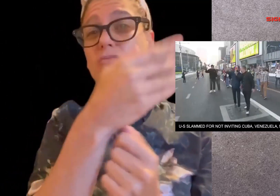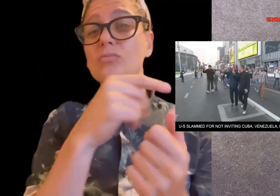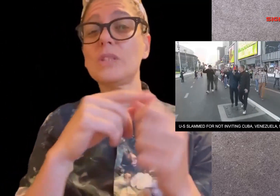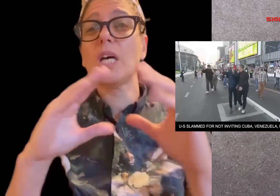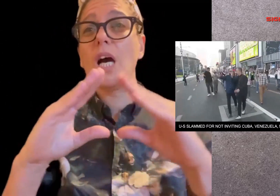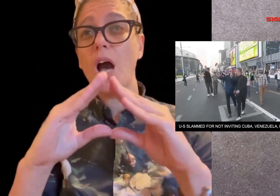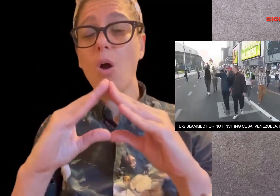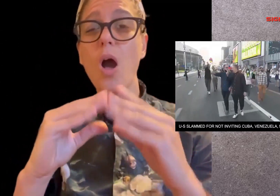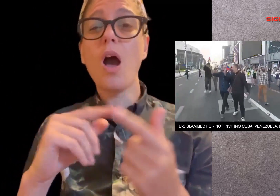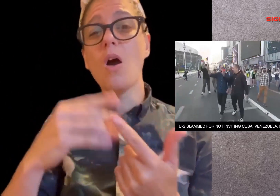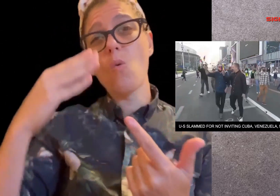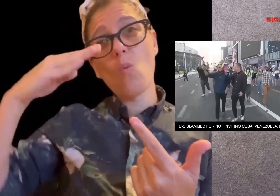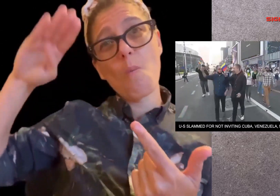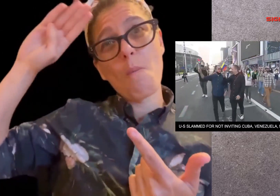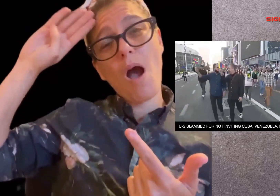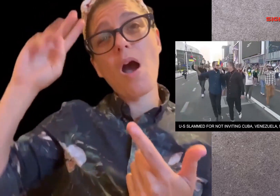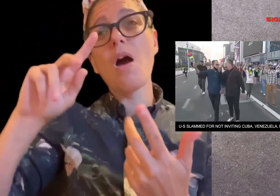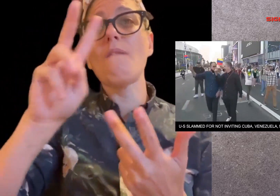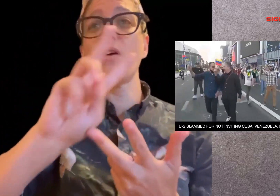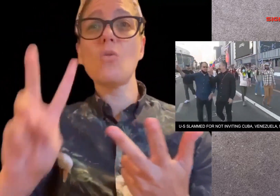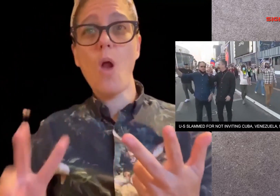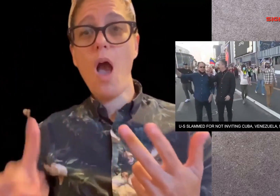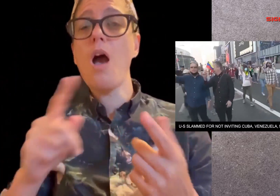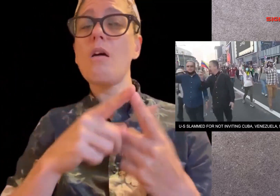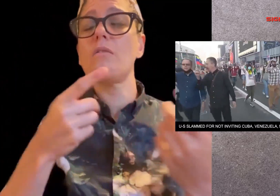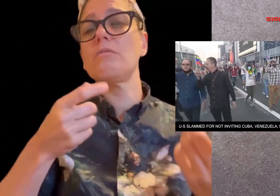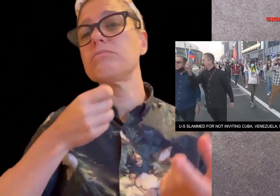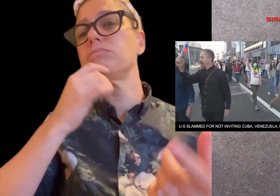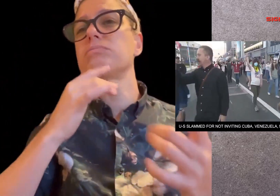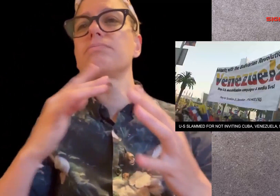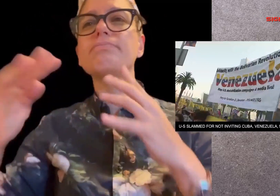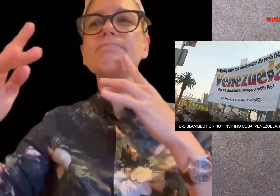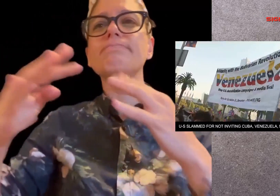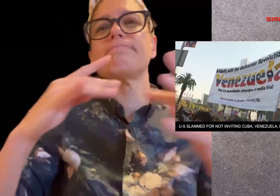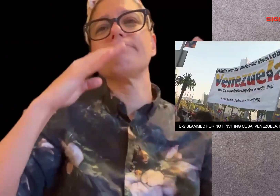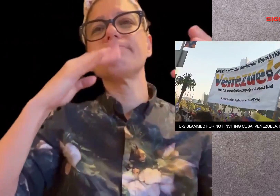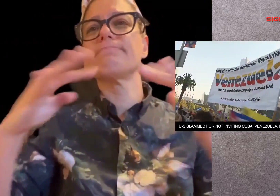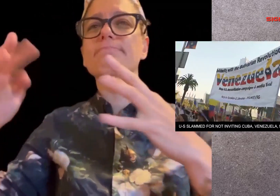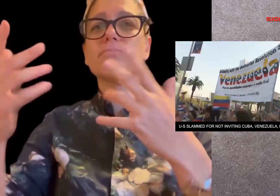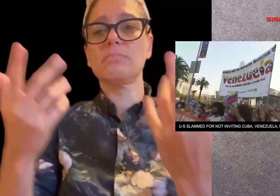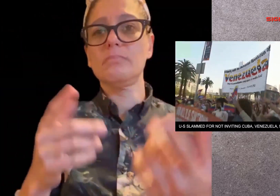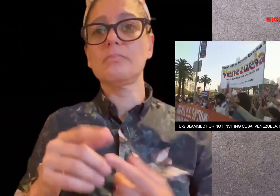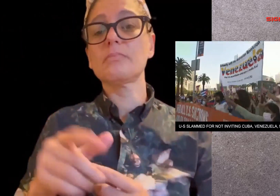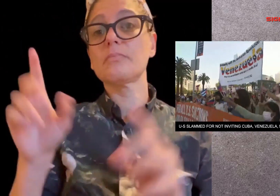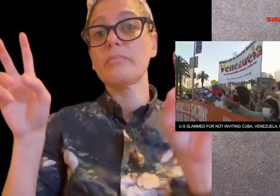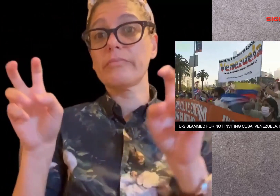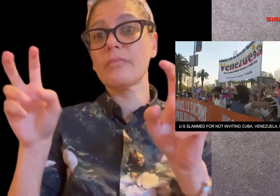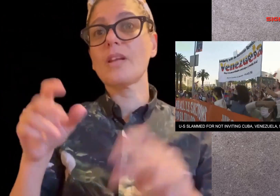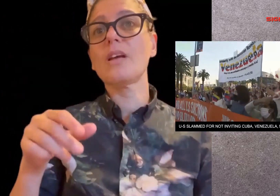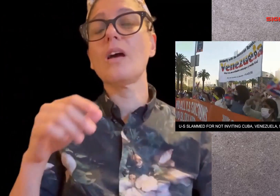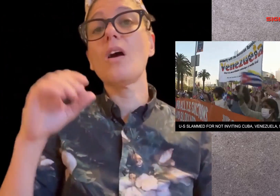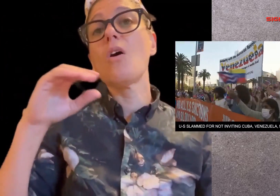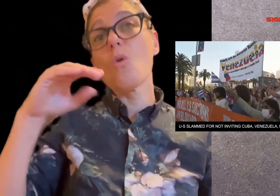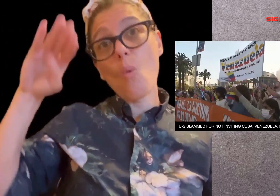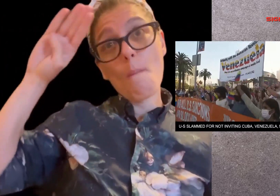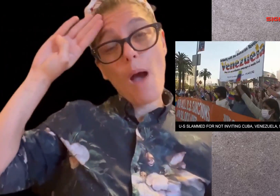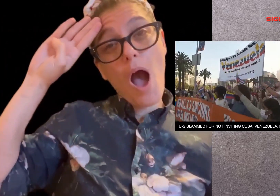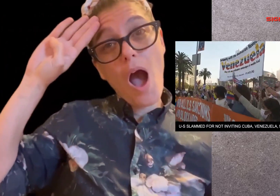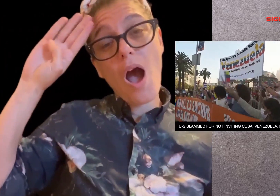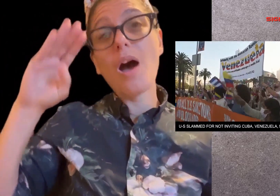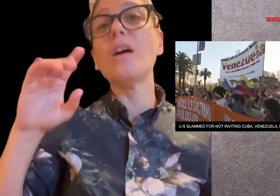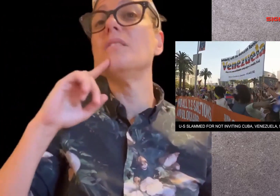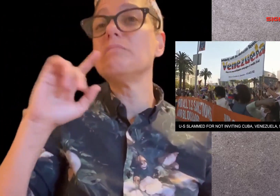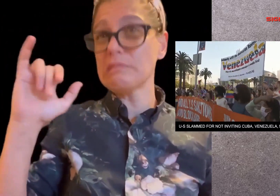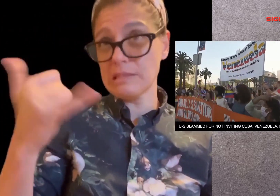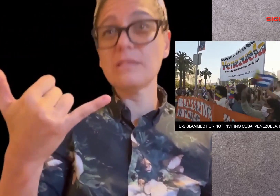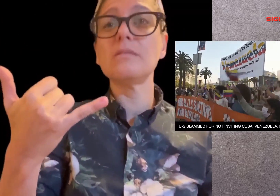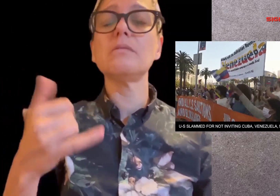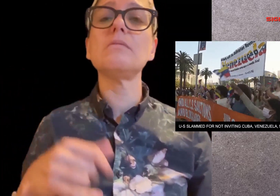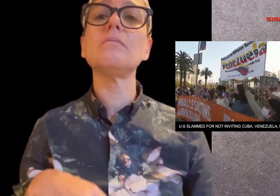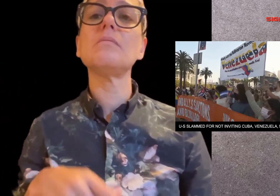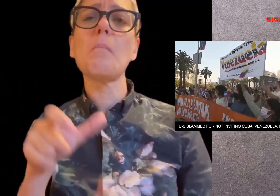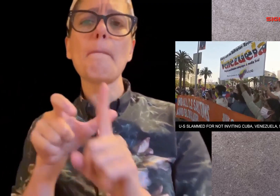the flags of Nicaragua Cuba and Venezuela chanting slogans such as Cuba yes blockade